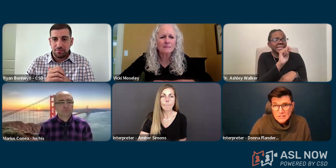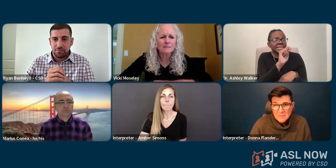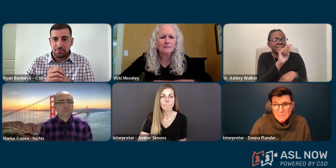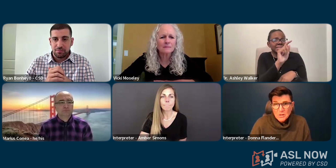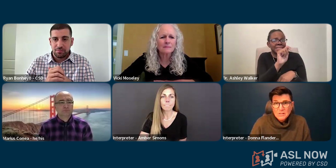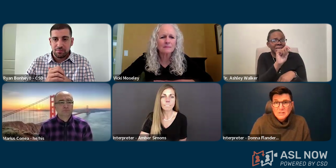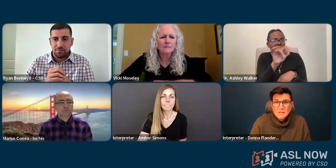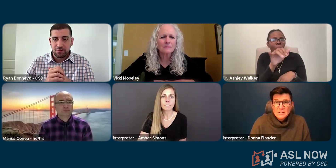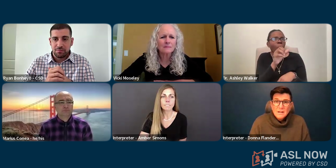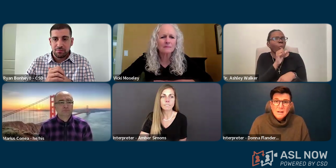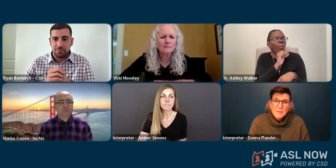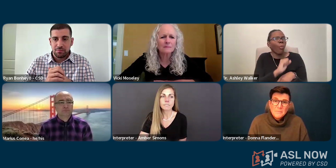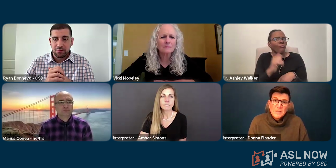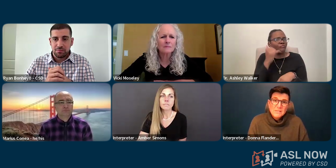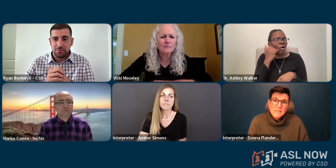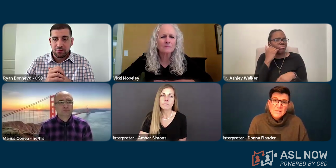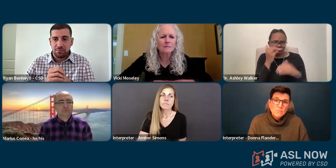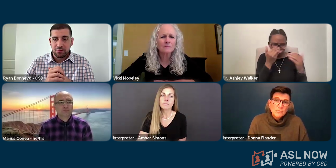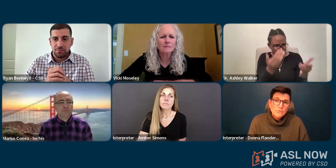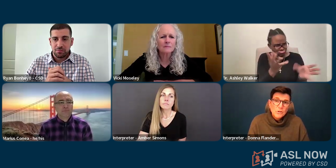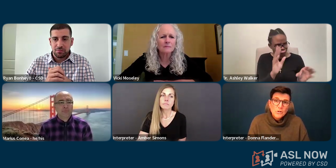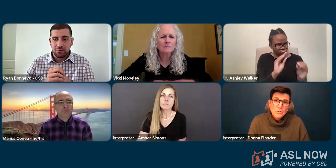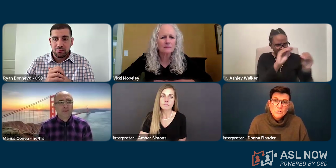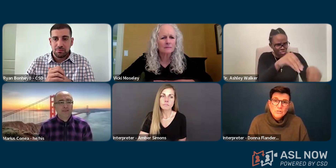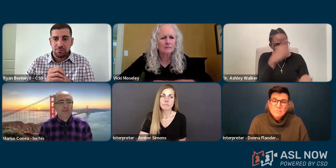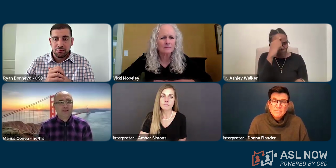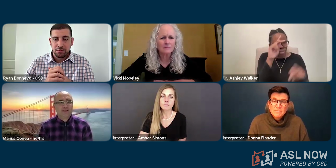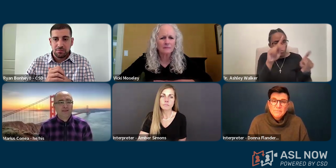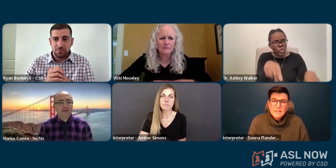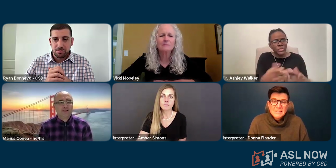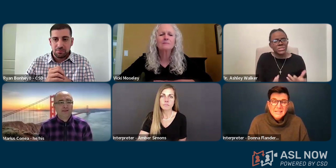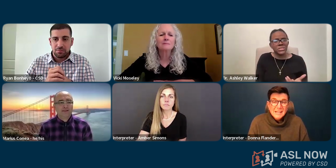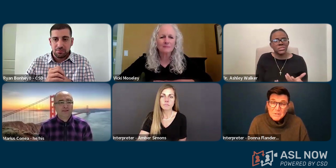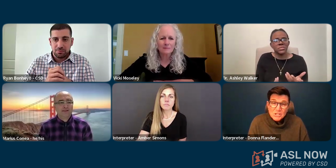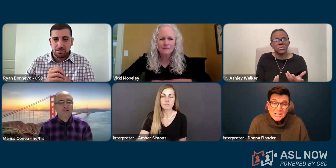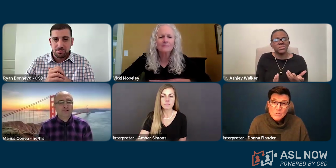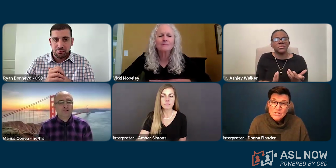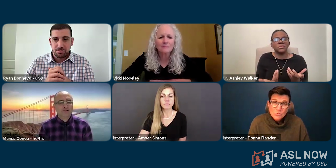For example, if someone prefers a TTY machine,